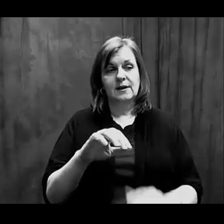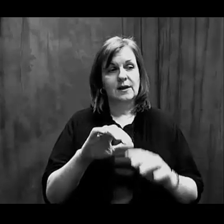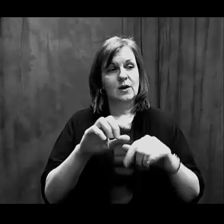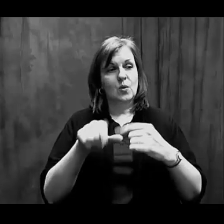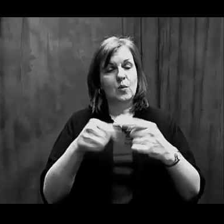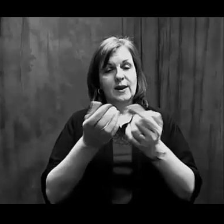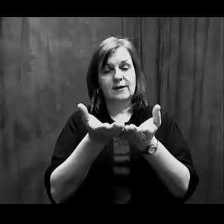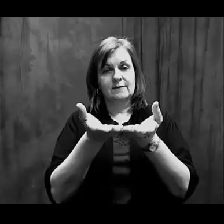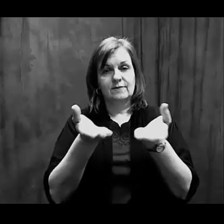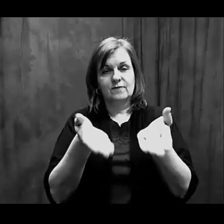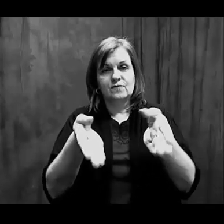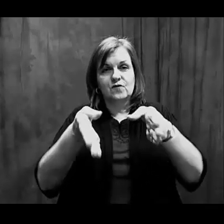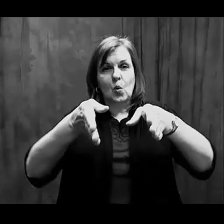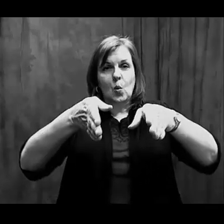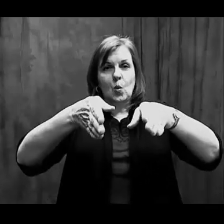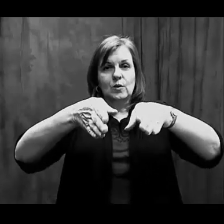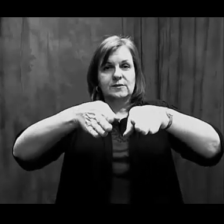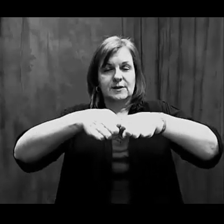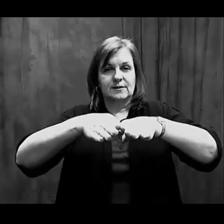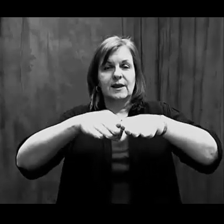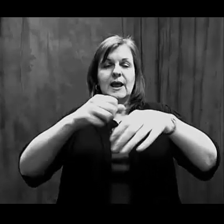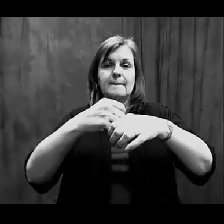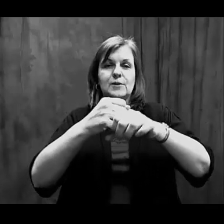now this folds in and actually produces